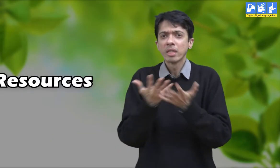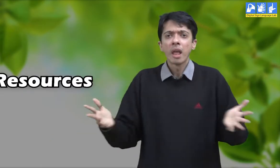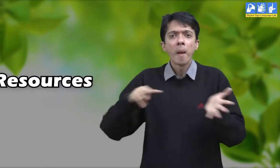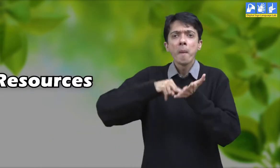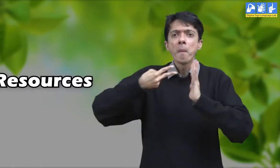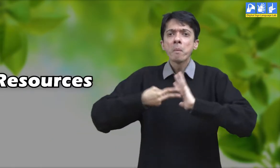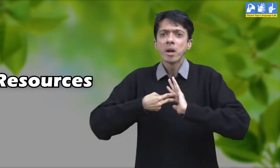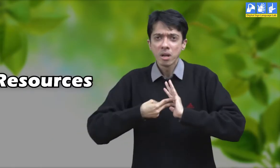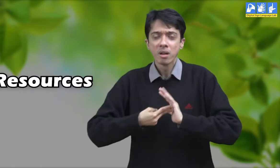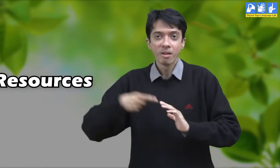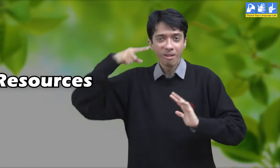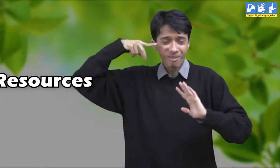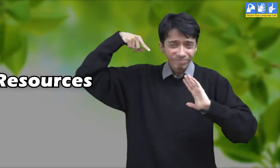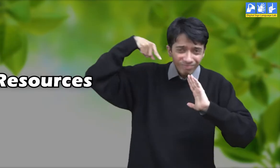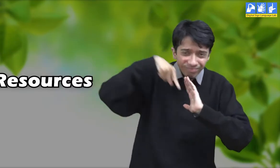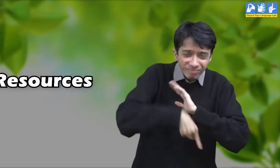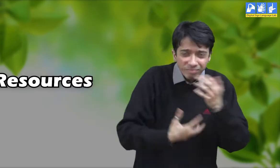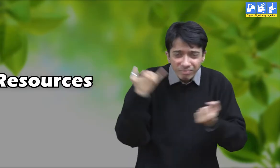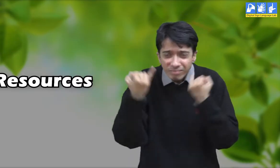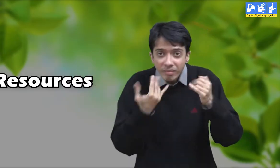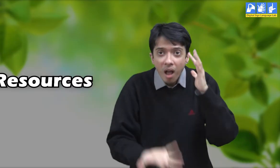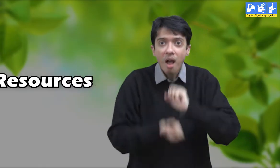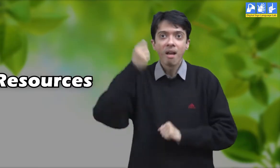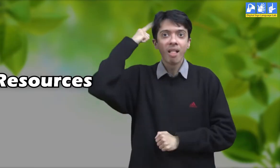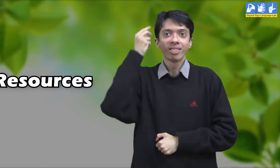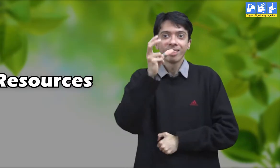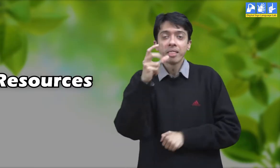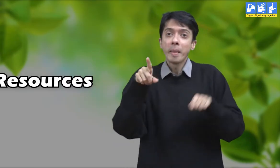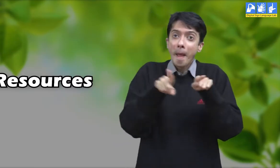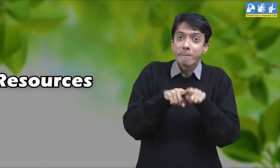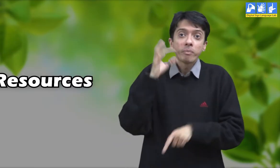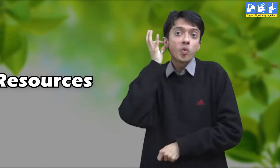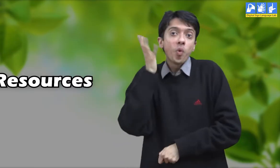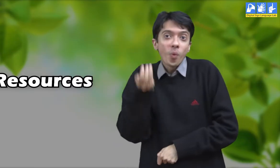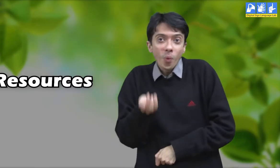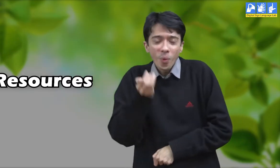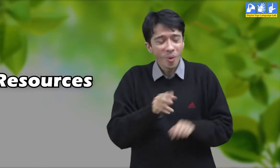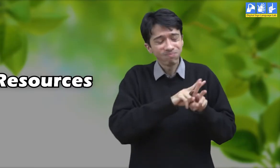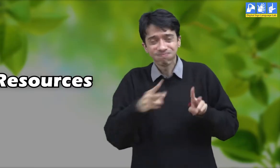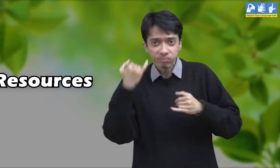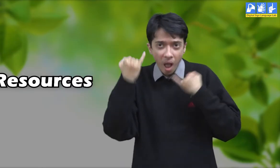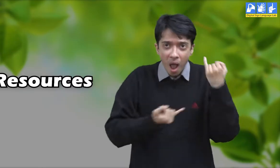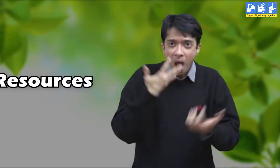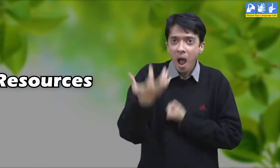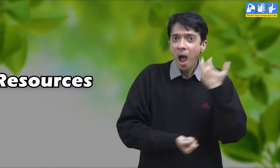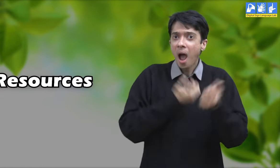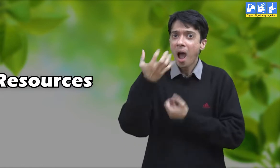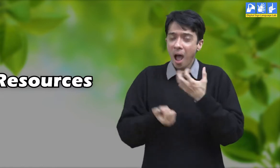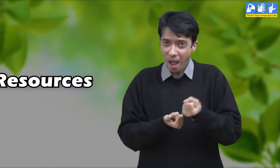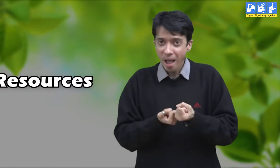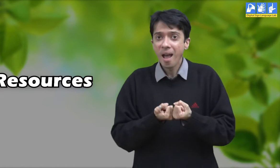Like some of the natural resources are found on the Earth's crust, like coal, gold etc.